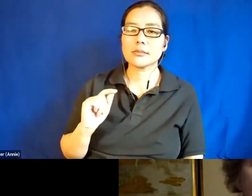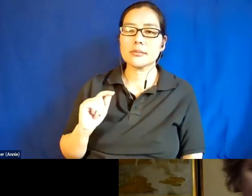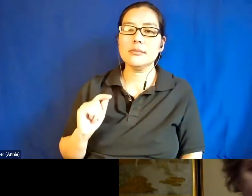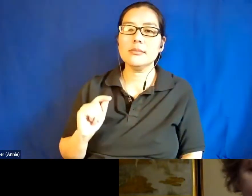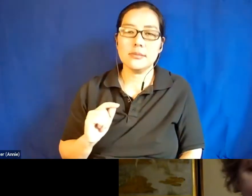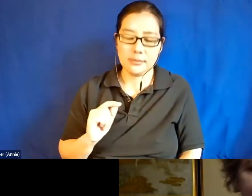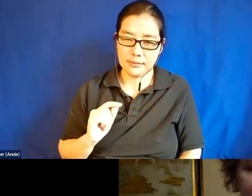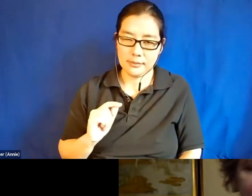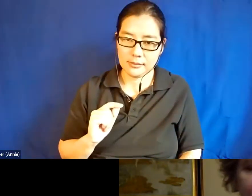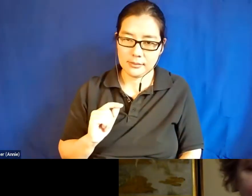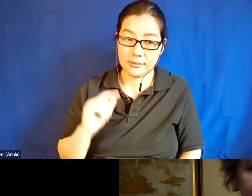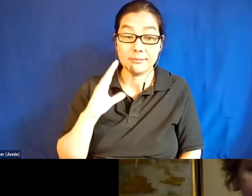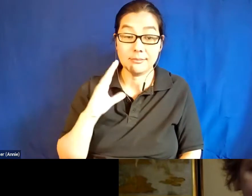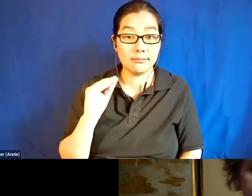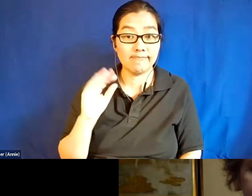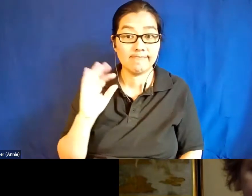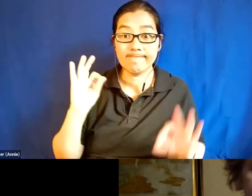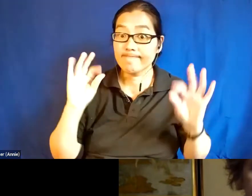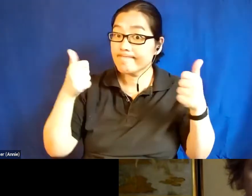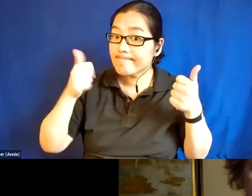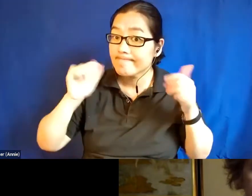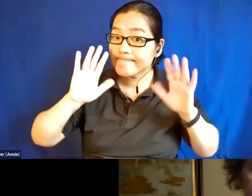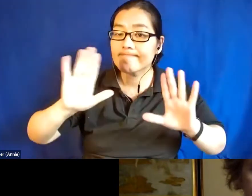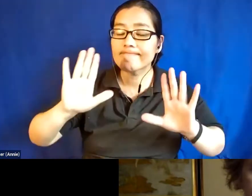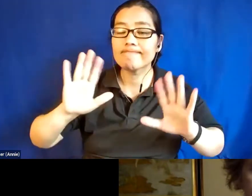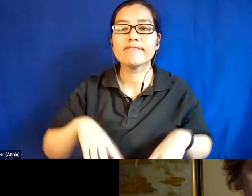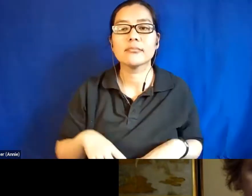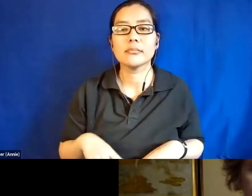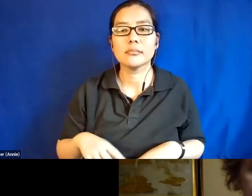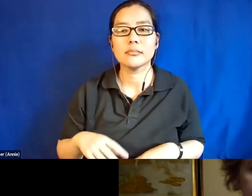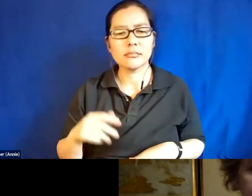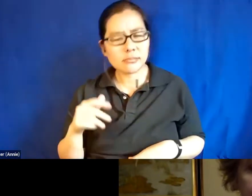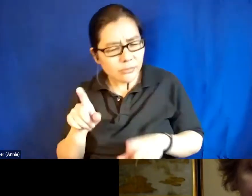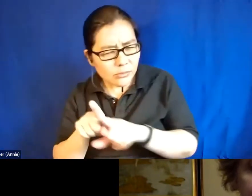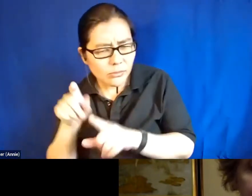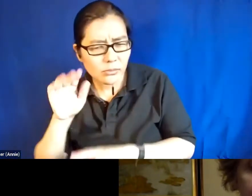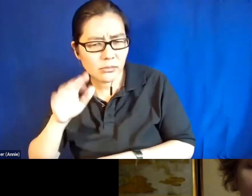And, okay, great. You are you want to say you are a professor of something somewhere.